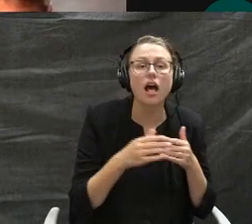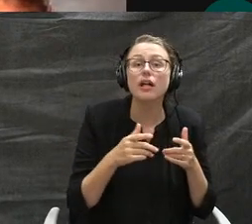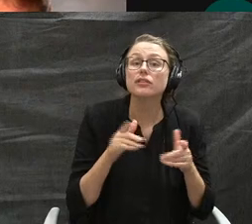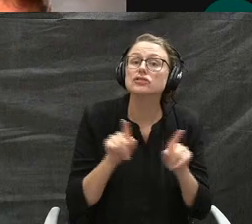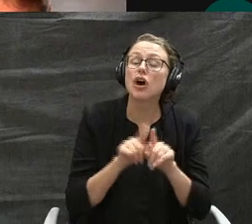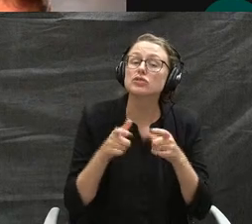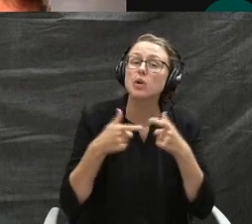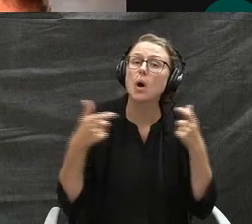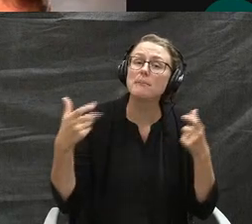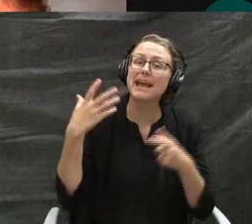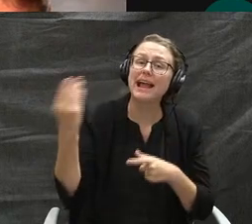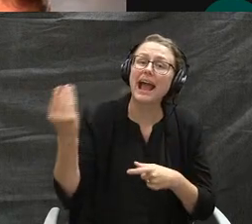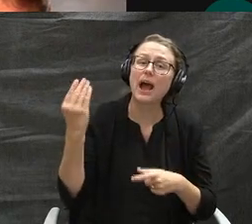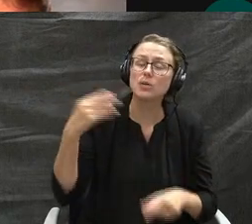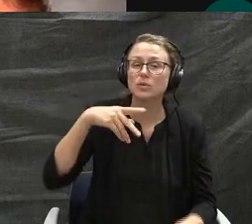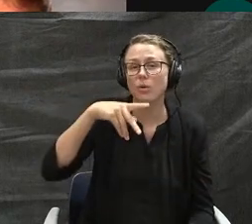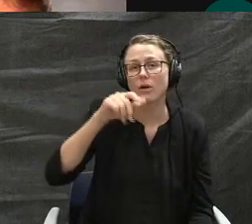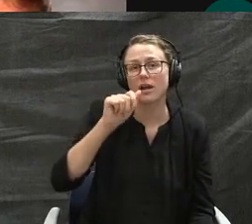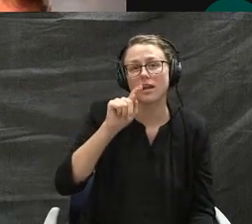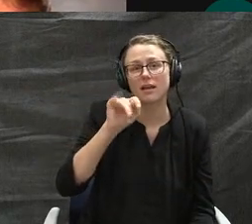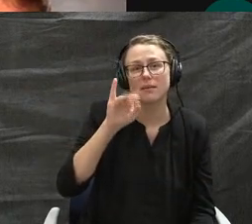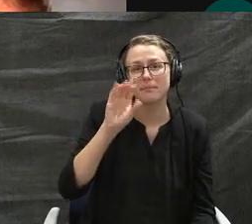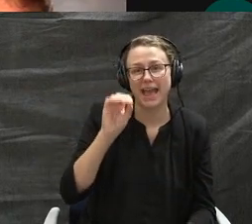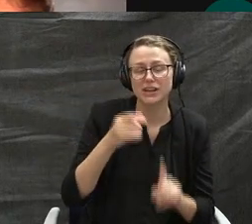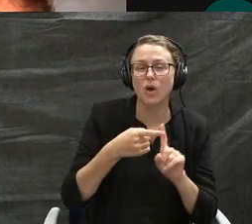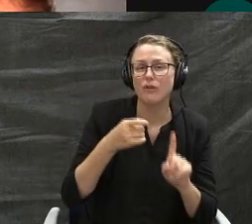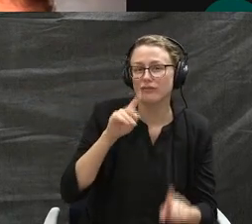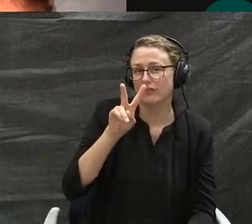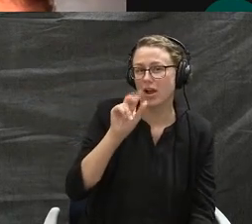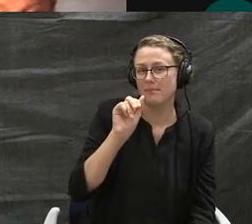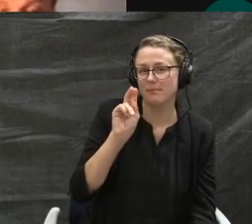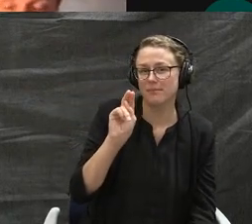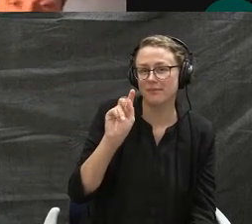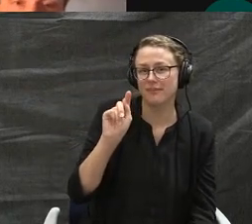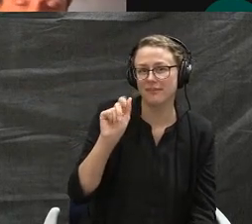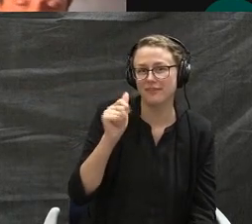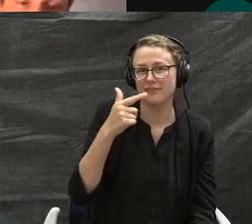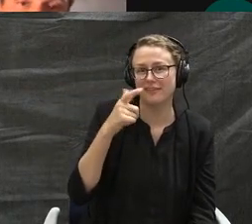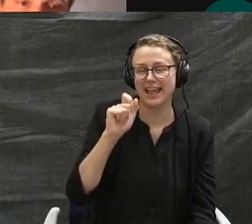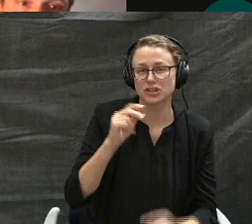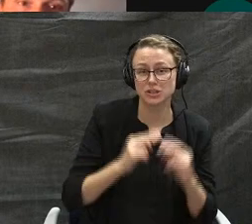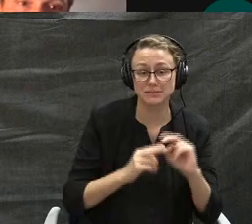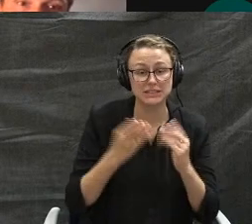the bandage building that we've actually talked about. How you could put a tent there for the